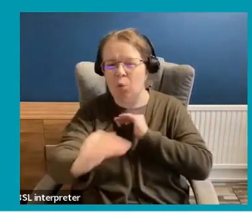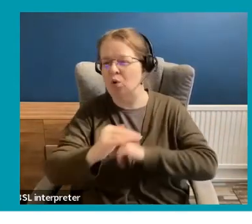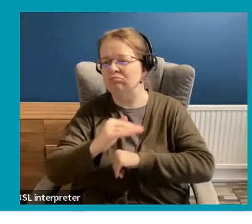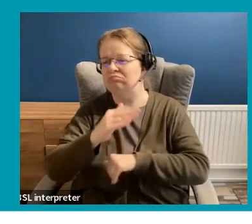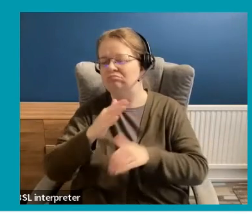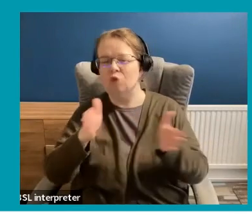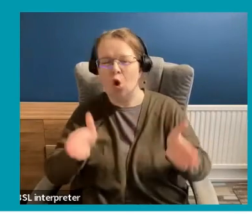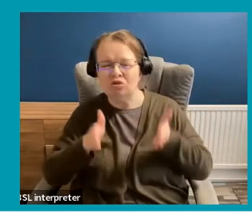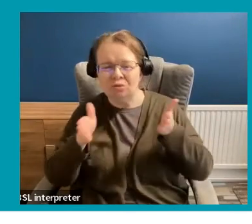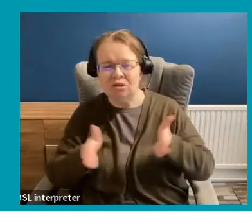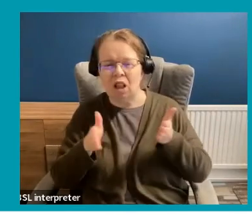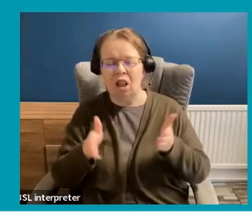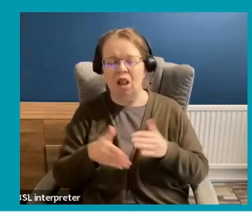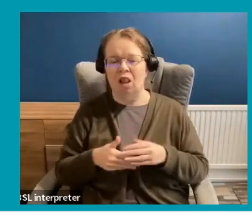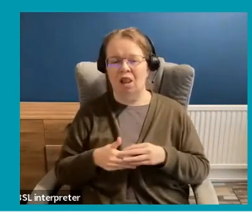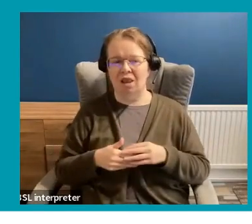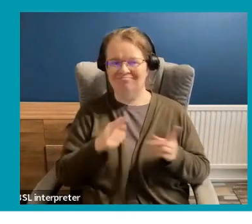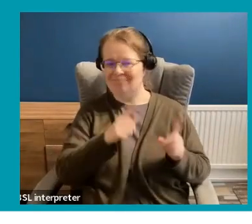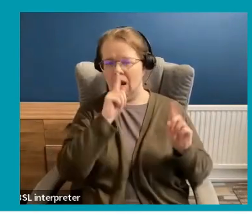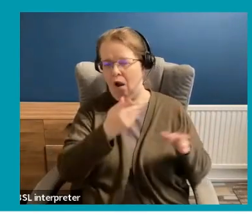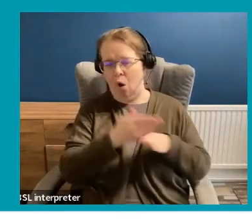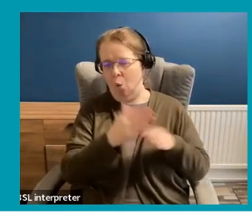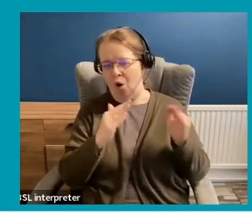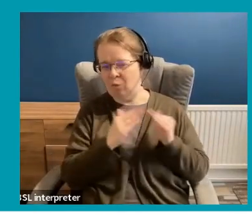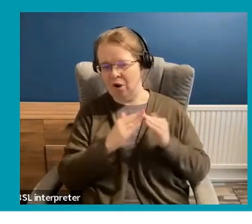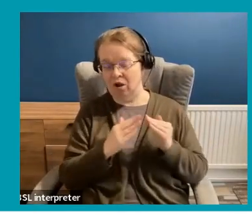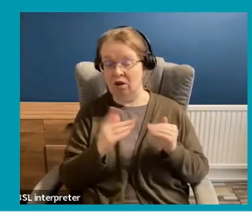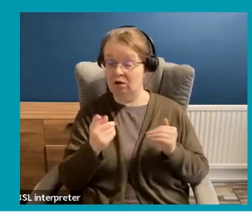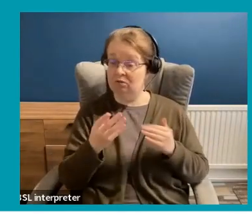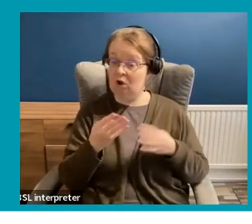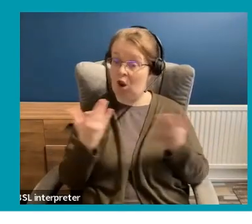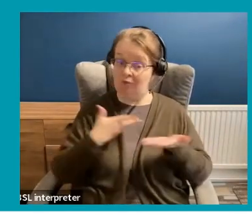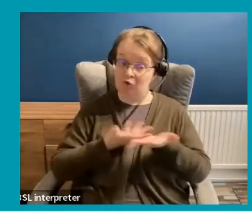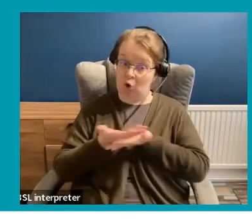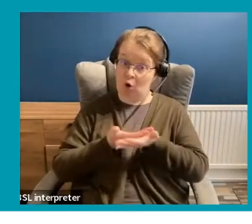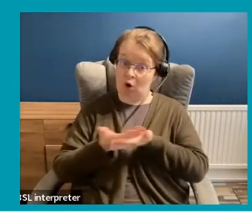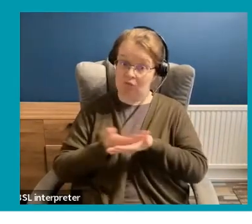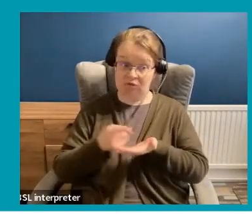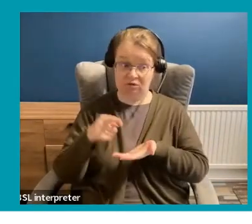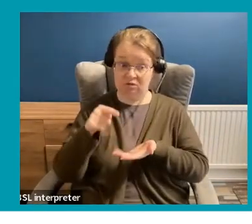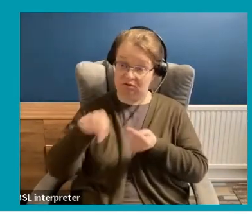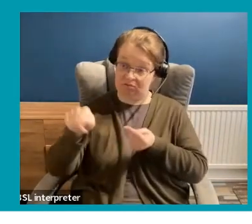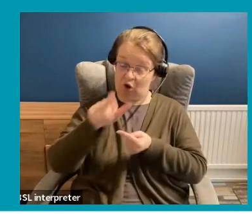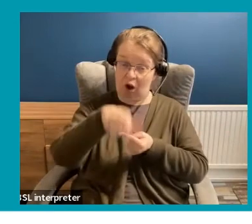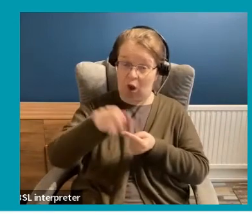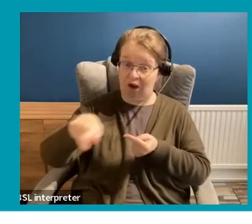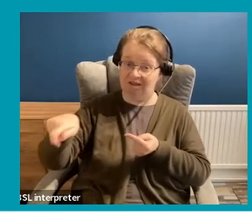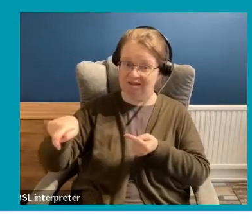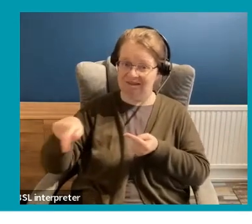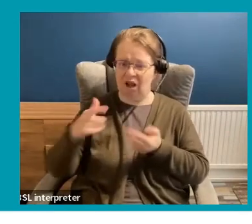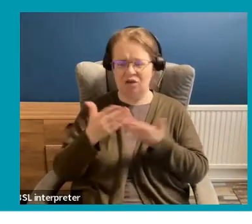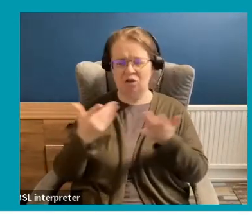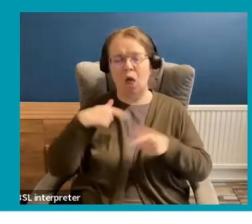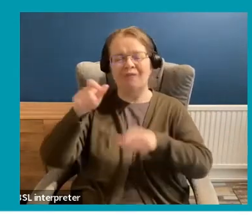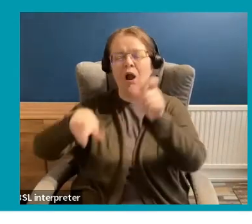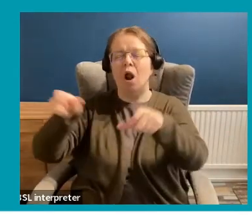and a lot of conversations I'm having with those clients because a lot of my clients are like, well,